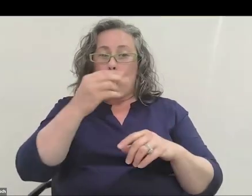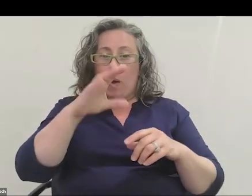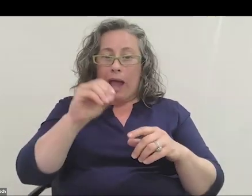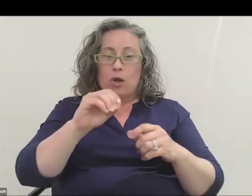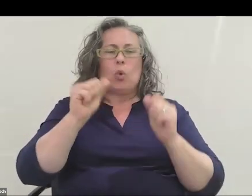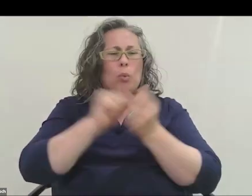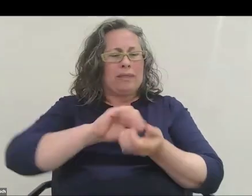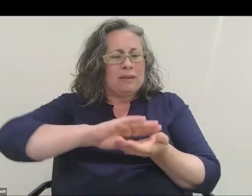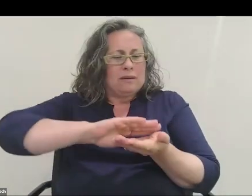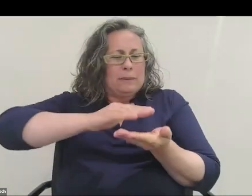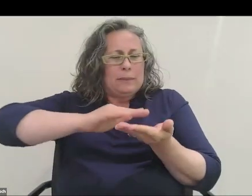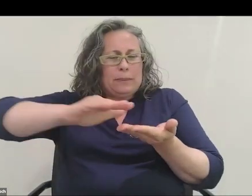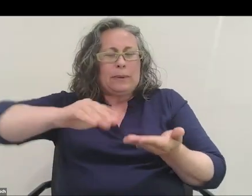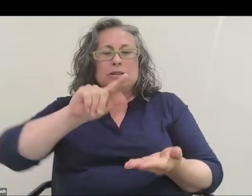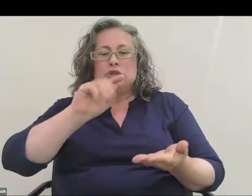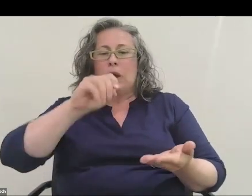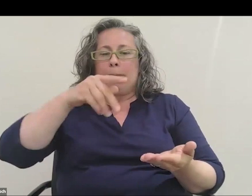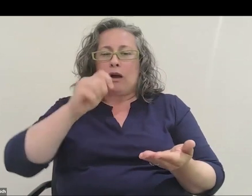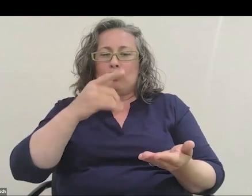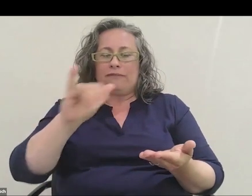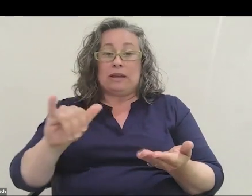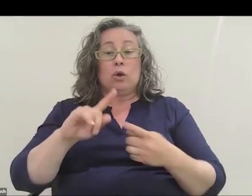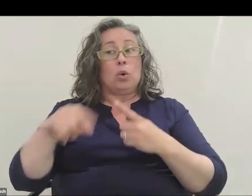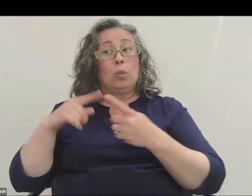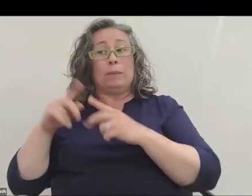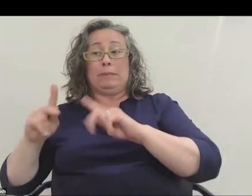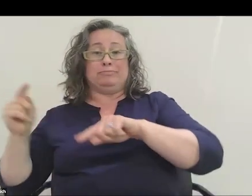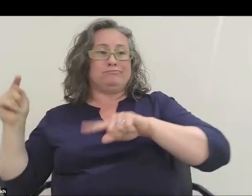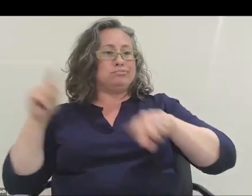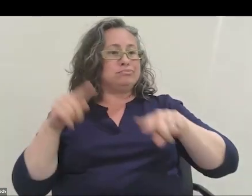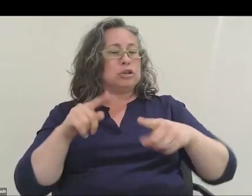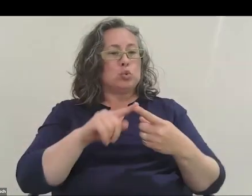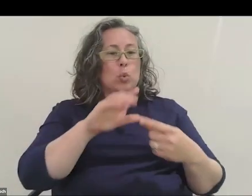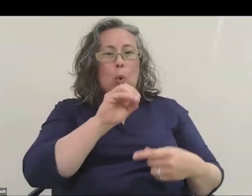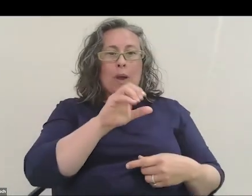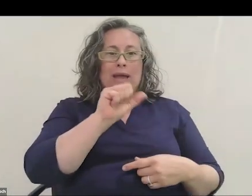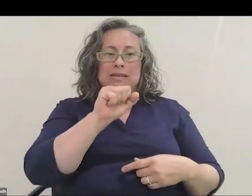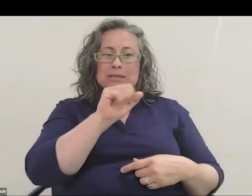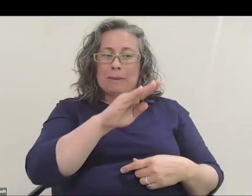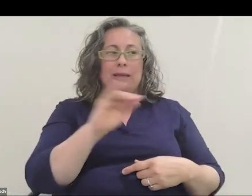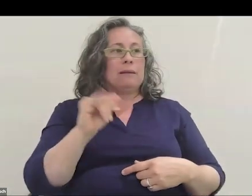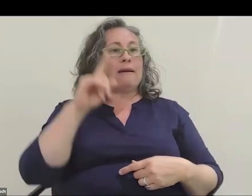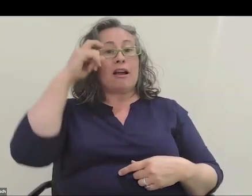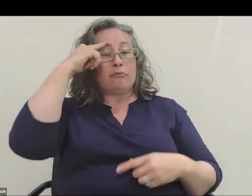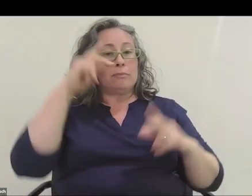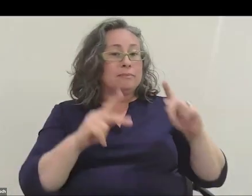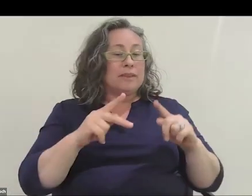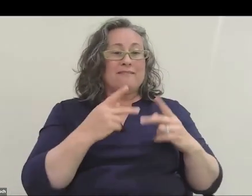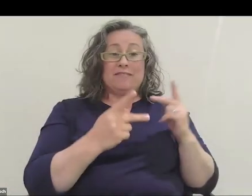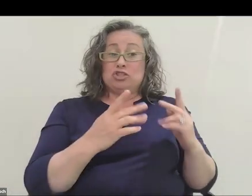What's exciting is when stakeholders come to OSSB, such as government officials, or visitors,